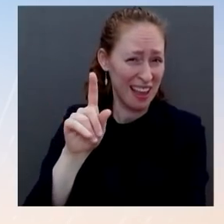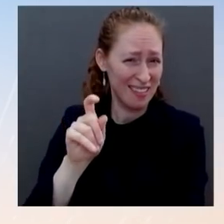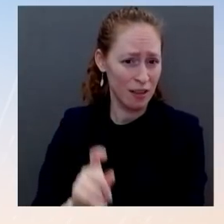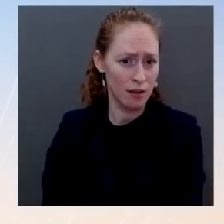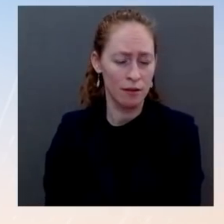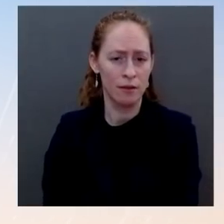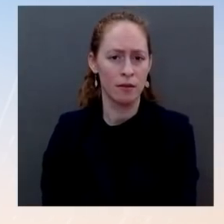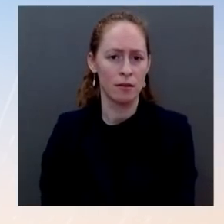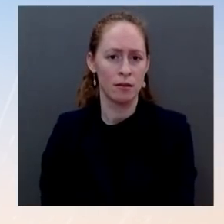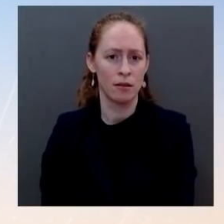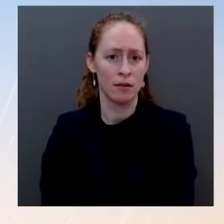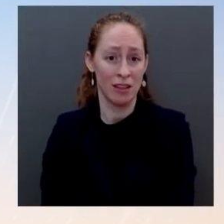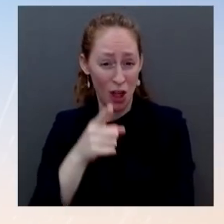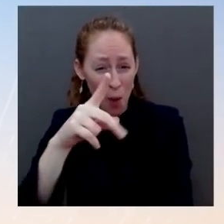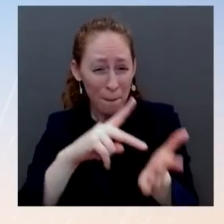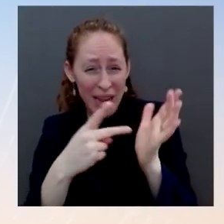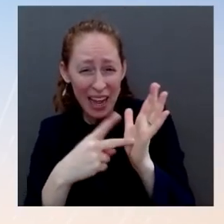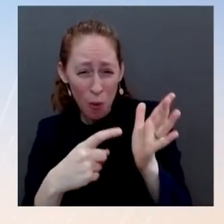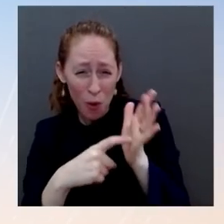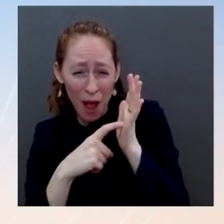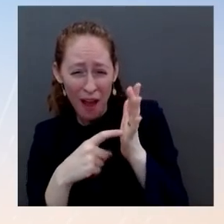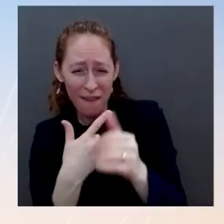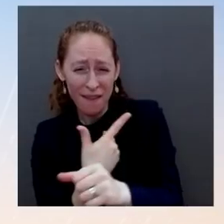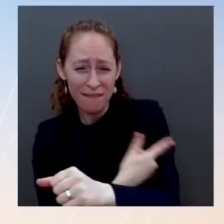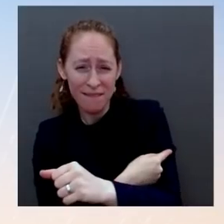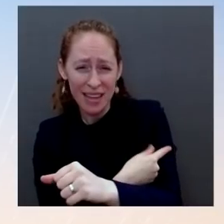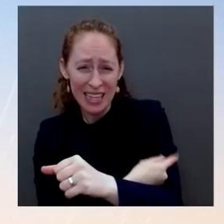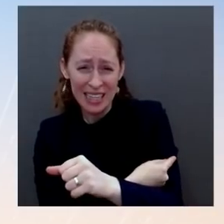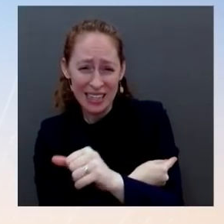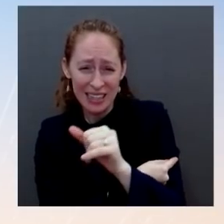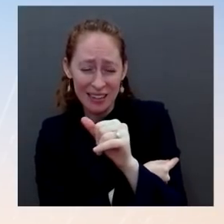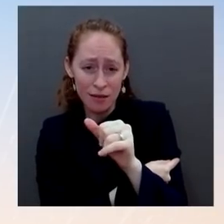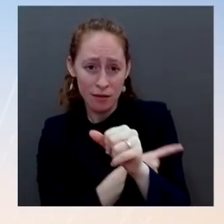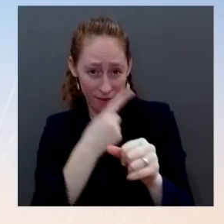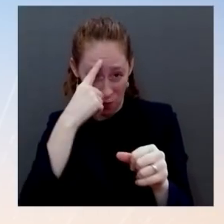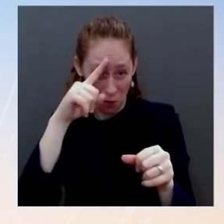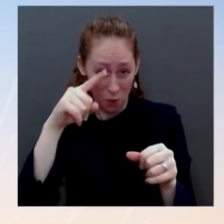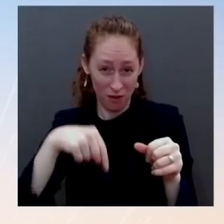The reason they have given is, of course, that inter- -- the requirement for international travelers